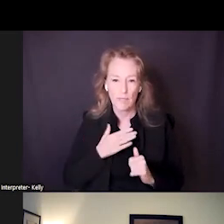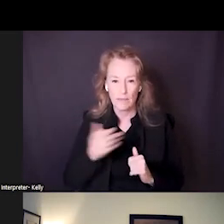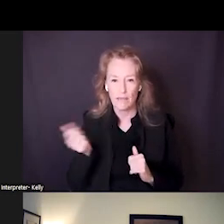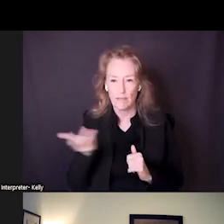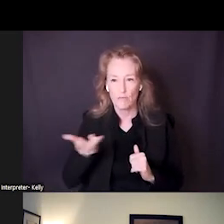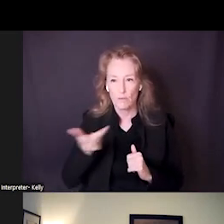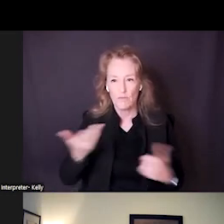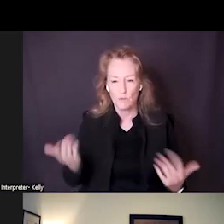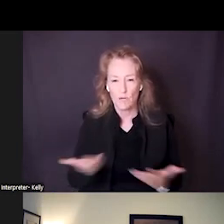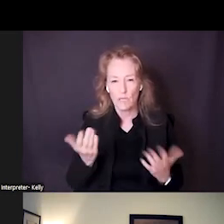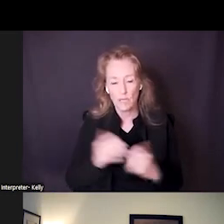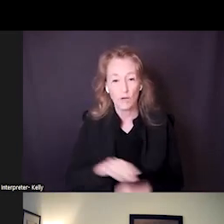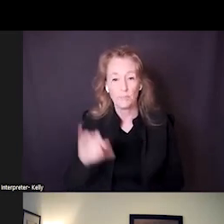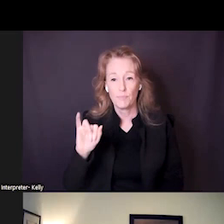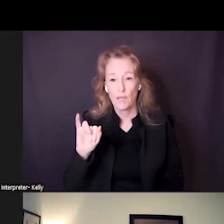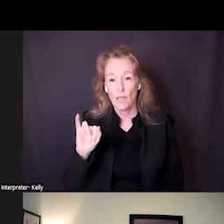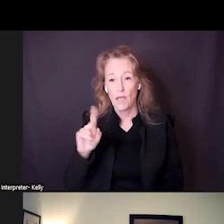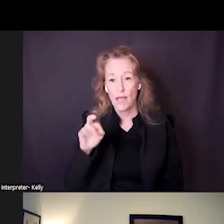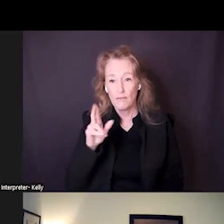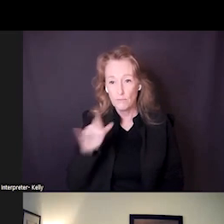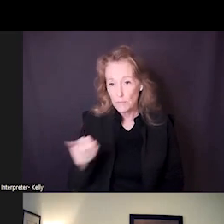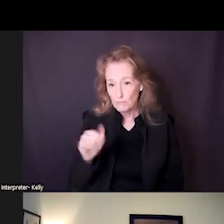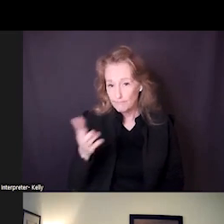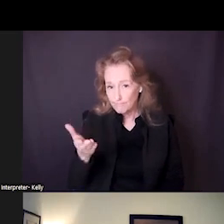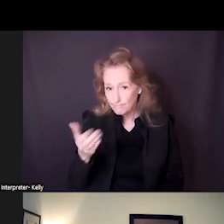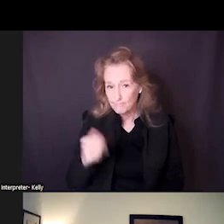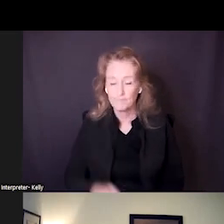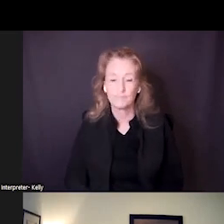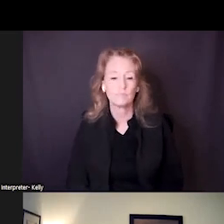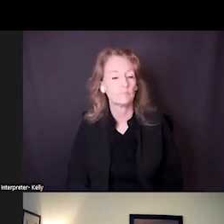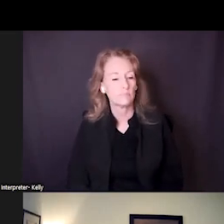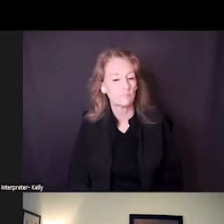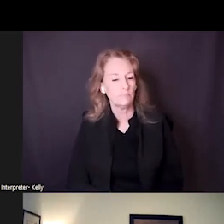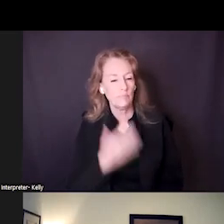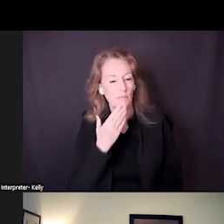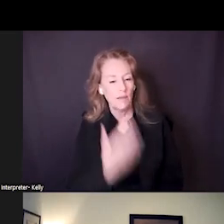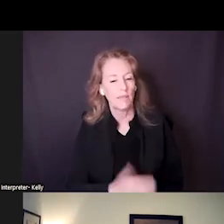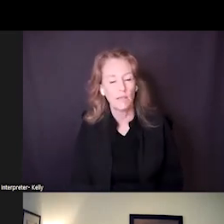FOR REFLECTIONS. THANK YOU.